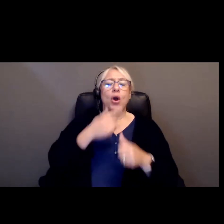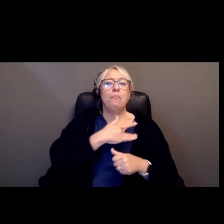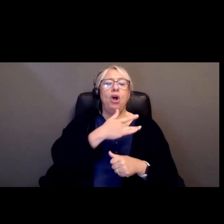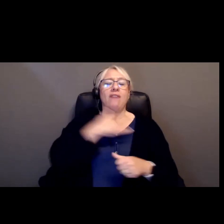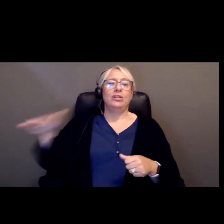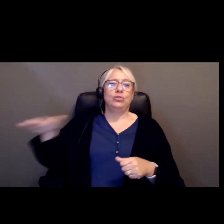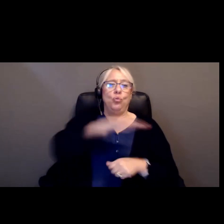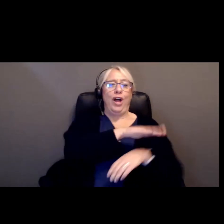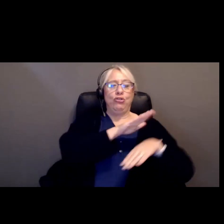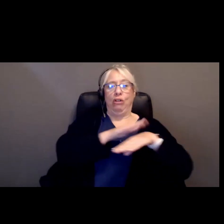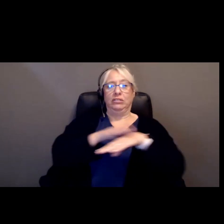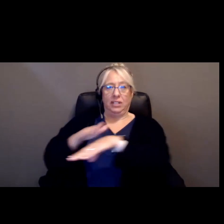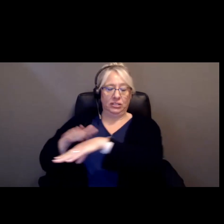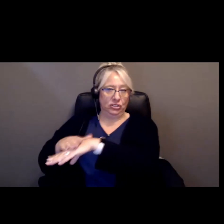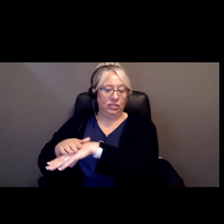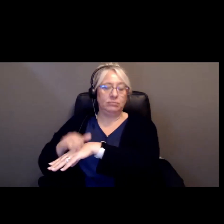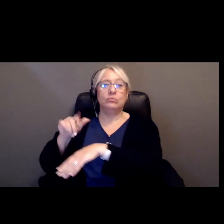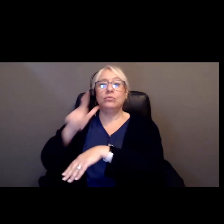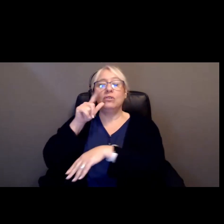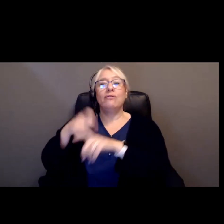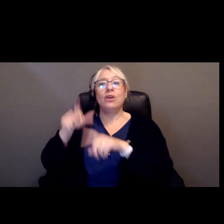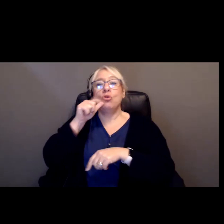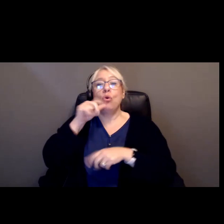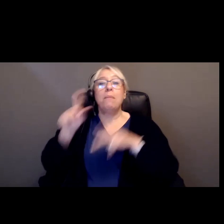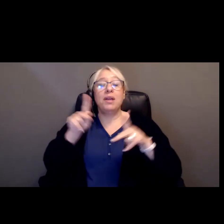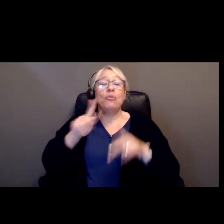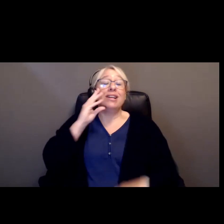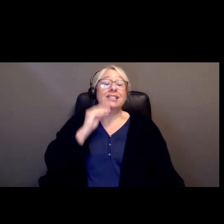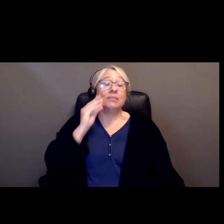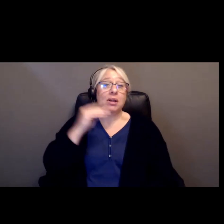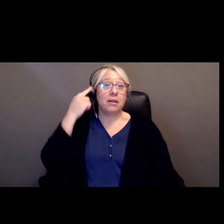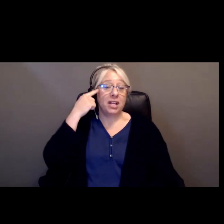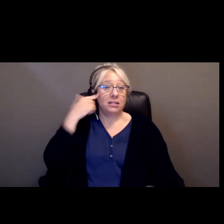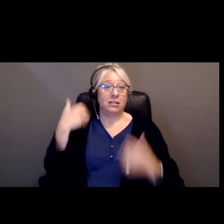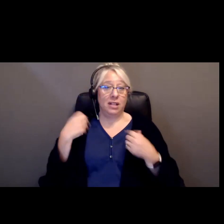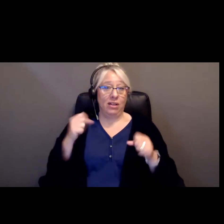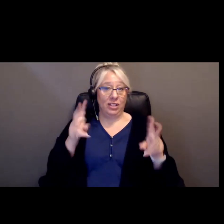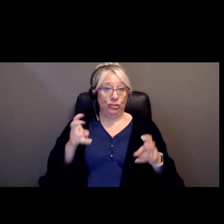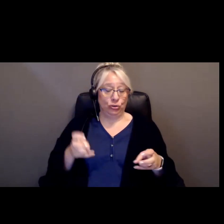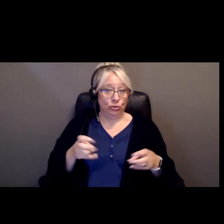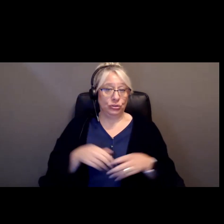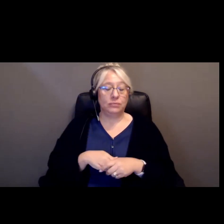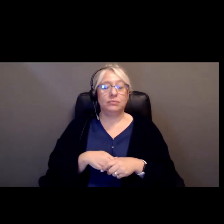people who had experienced mental health issues, partly because at the time there was an MPP,